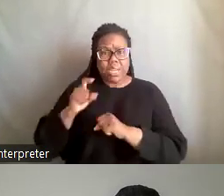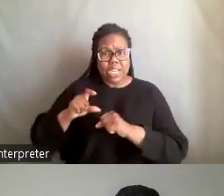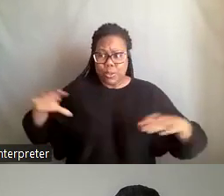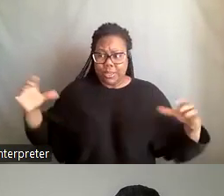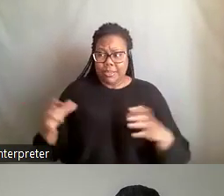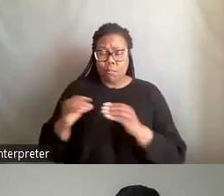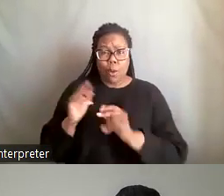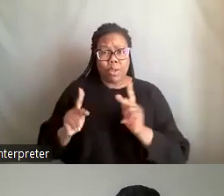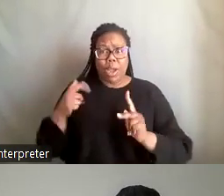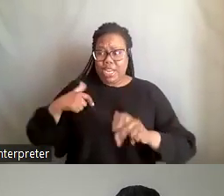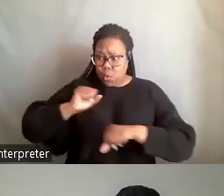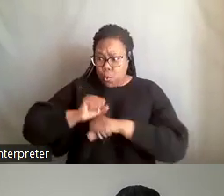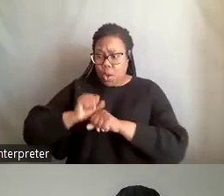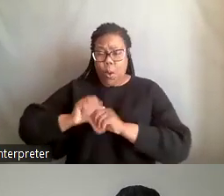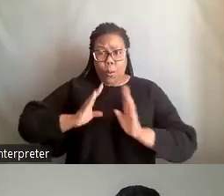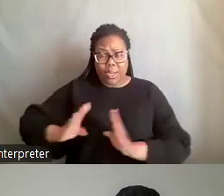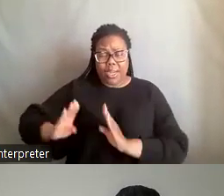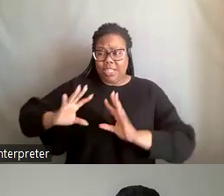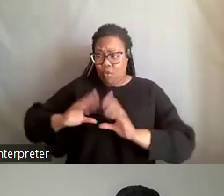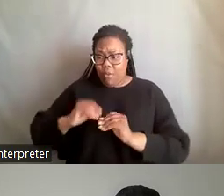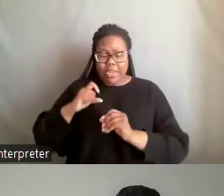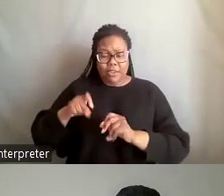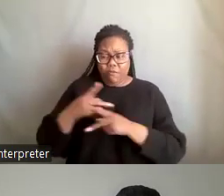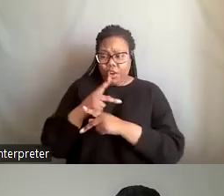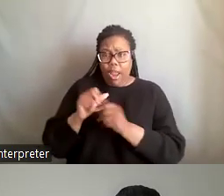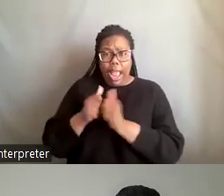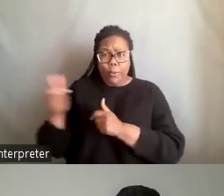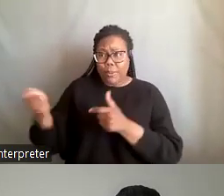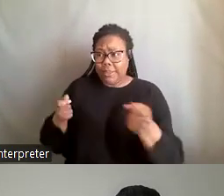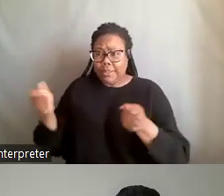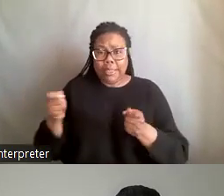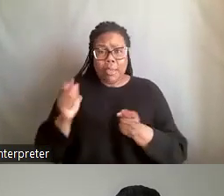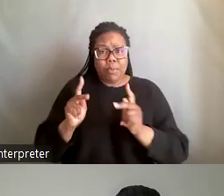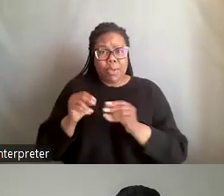alternate between feeling like , we have to fight, we have to get more people. I've got to work on the Organizers Forum.